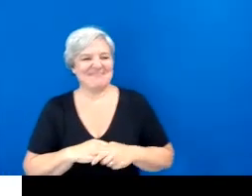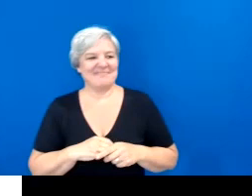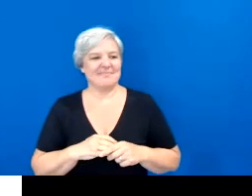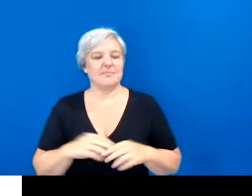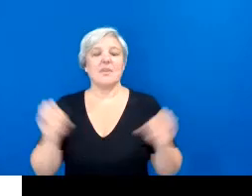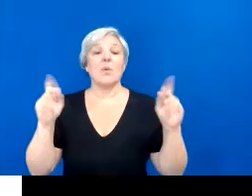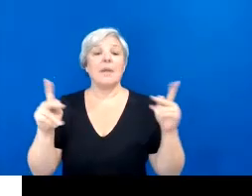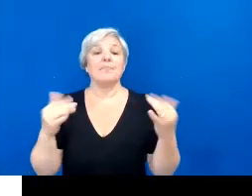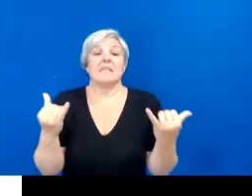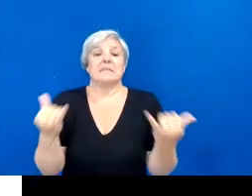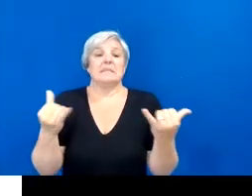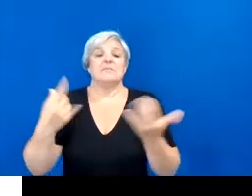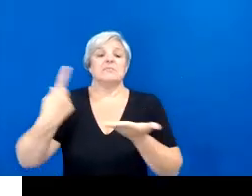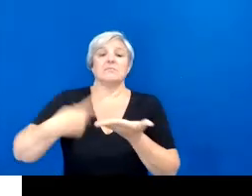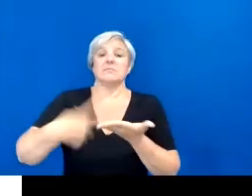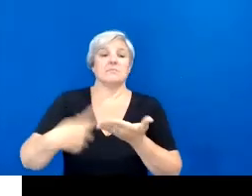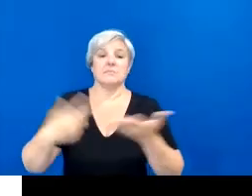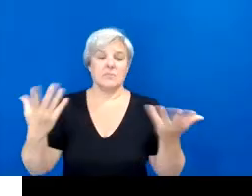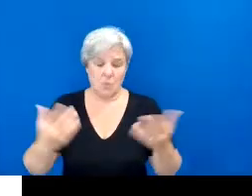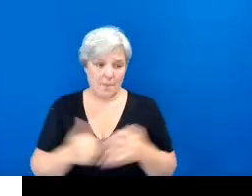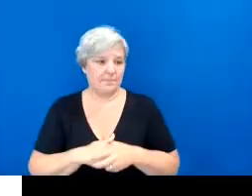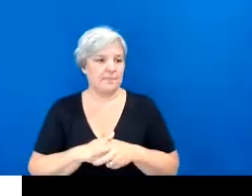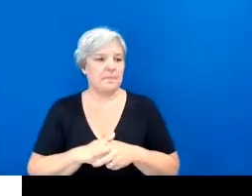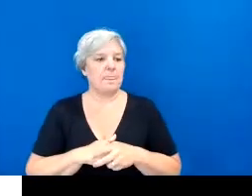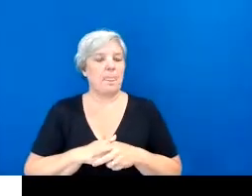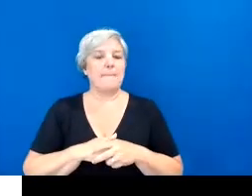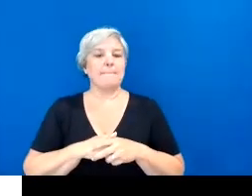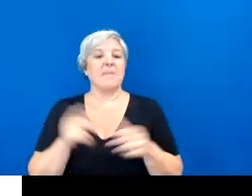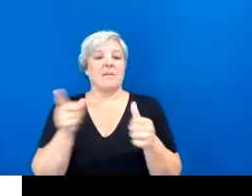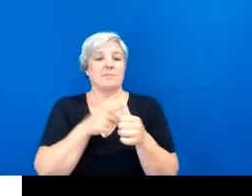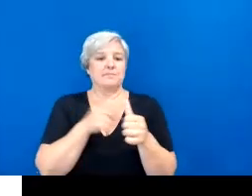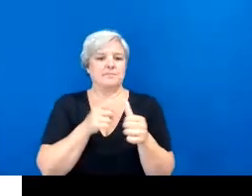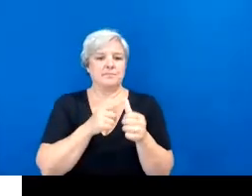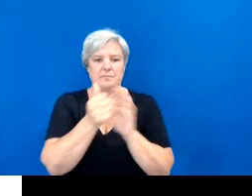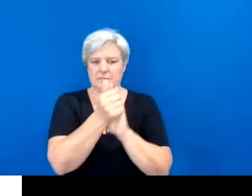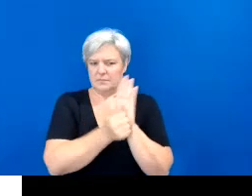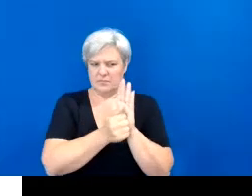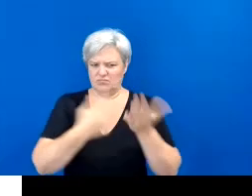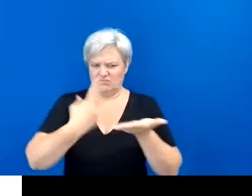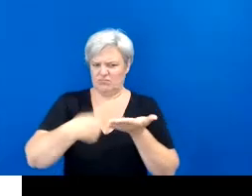So let's take a look at our agenda for what we're going to be talking about today.